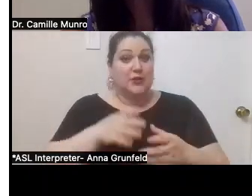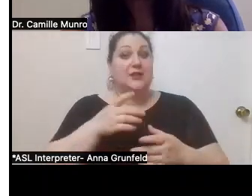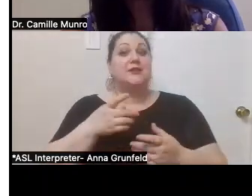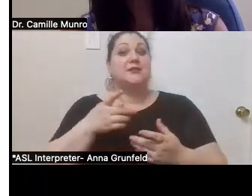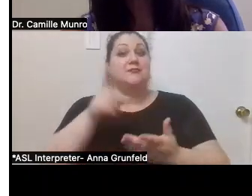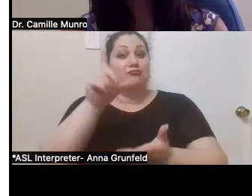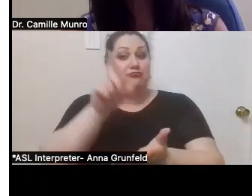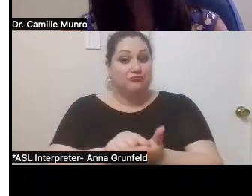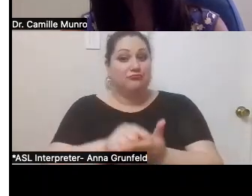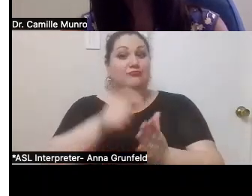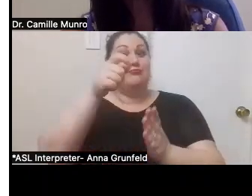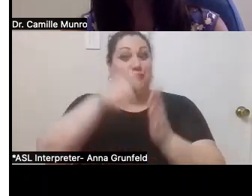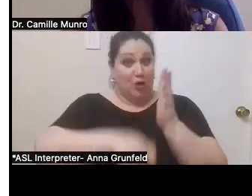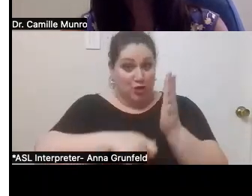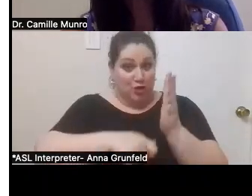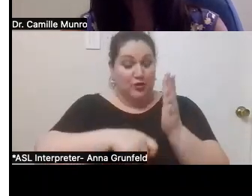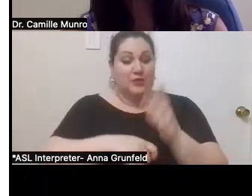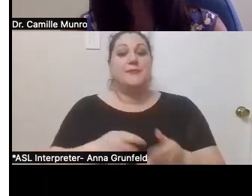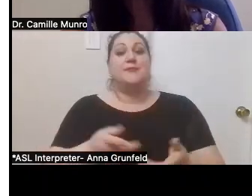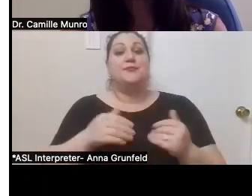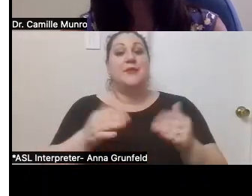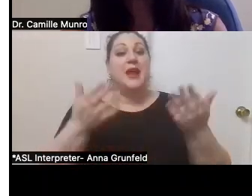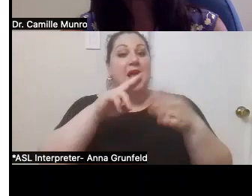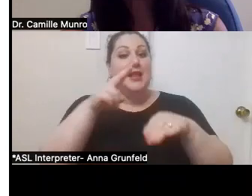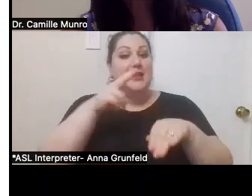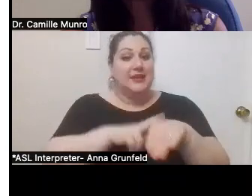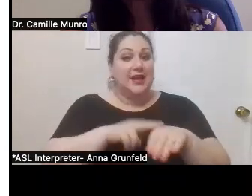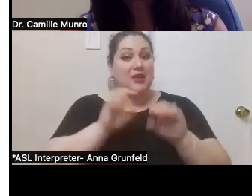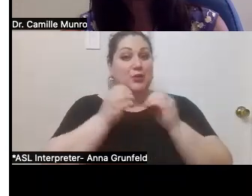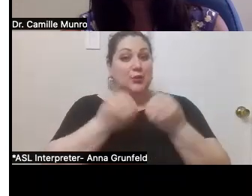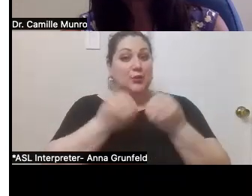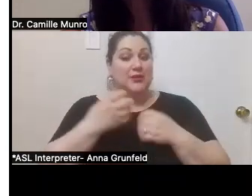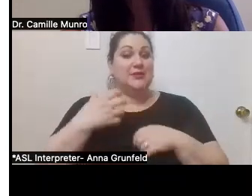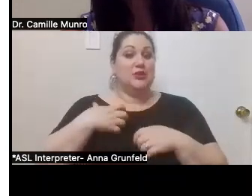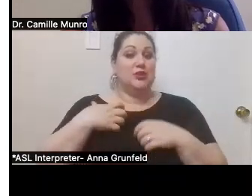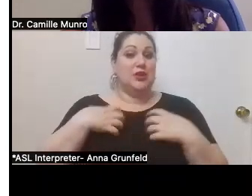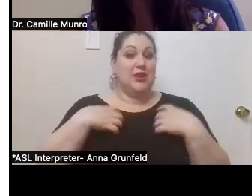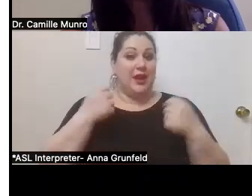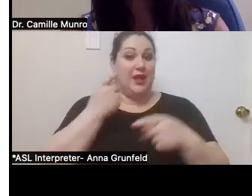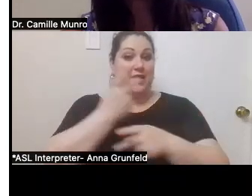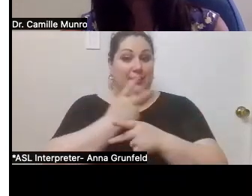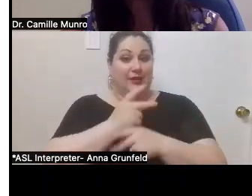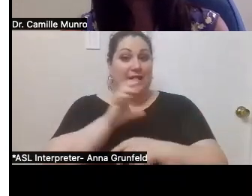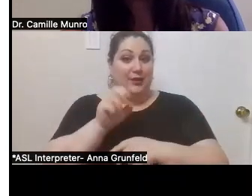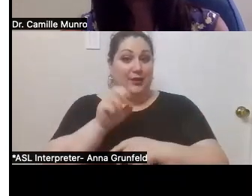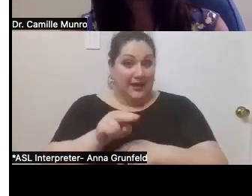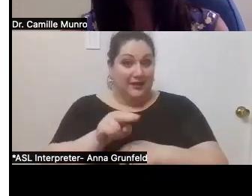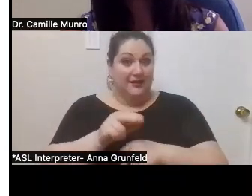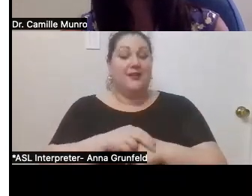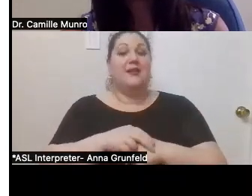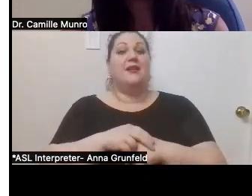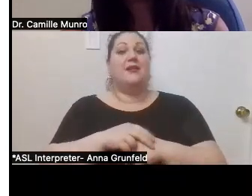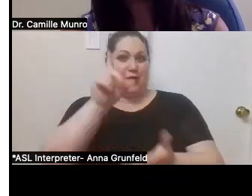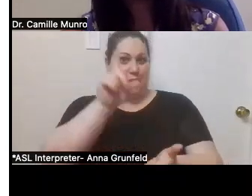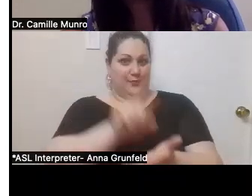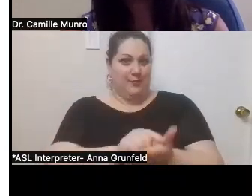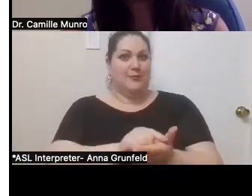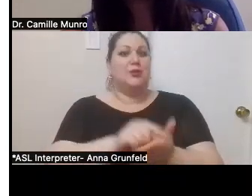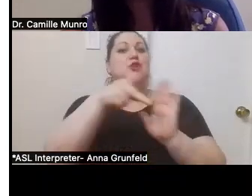And the National Organization Healthcare Canada published a policy brief that included our publication.